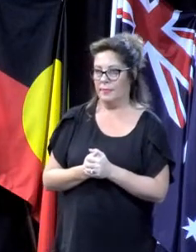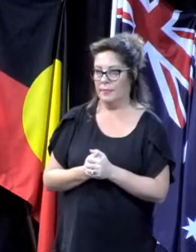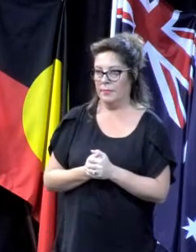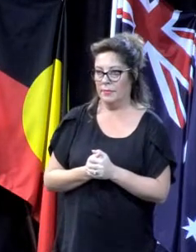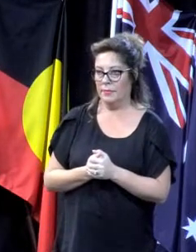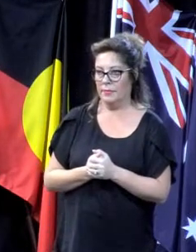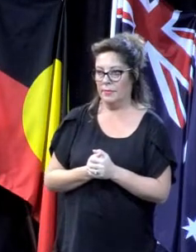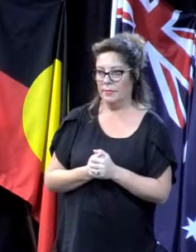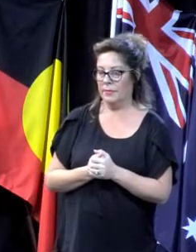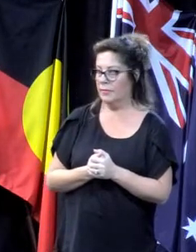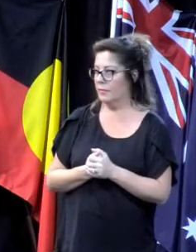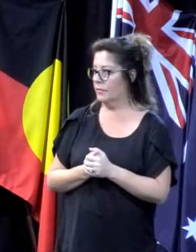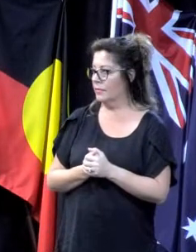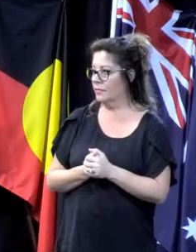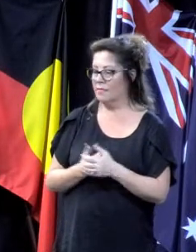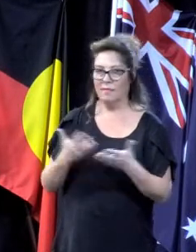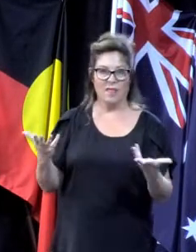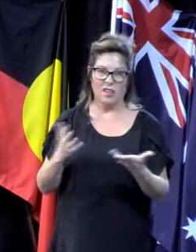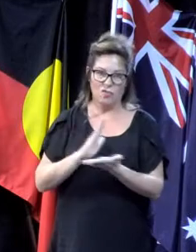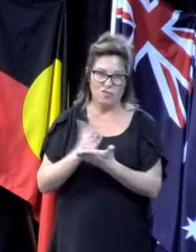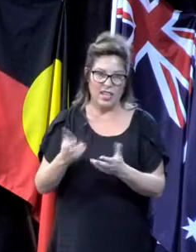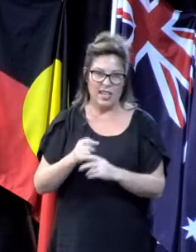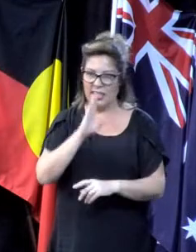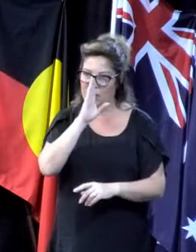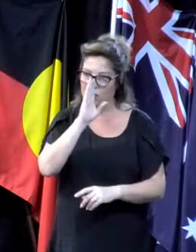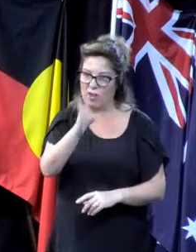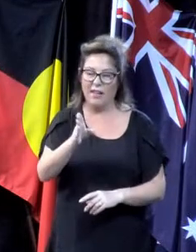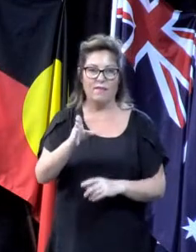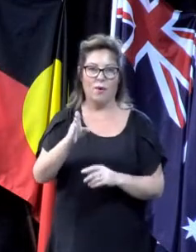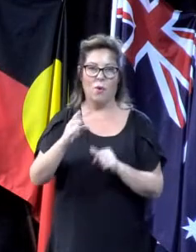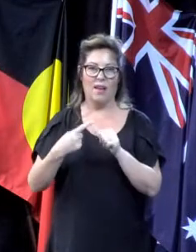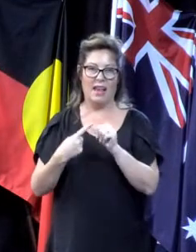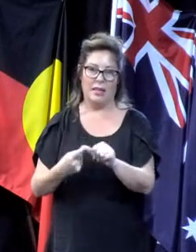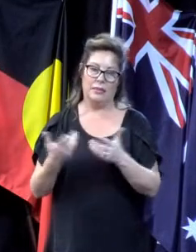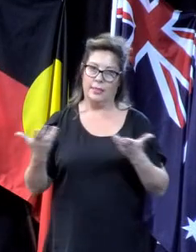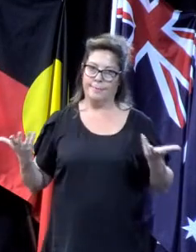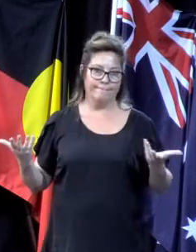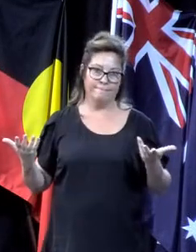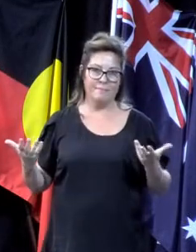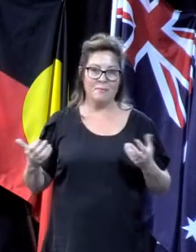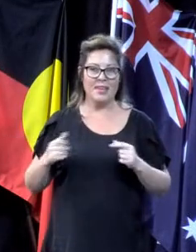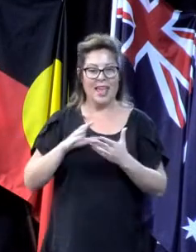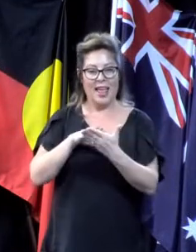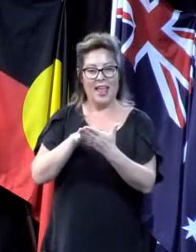There's no straightforward answer because we're talking about individual children that are obviously very dynamic as individuals.